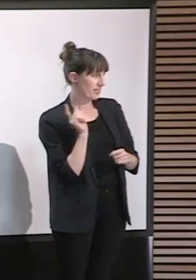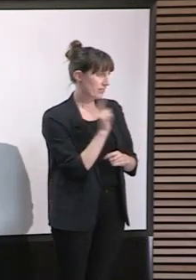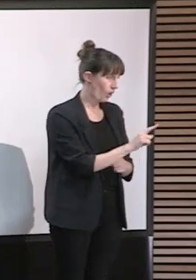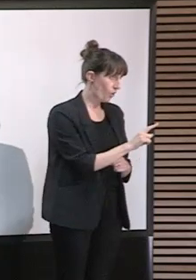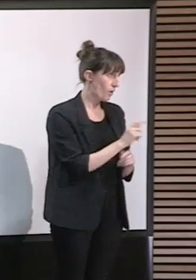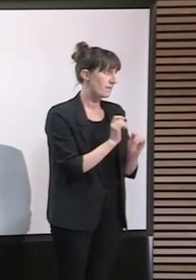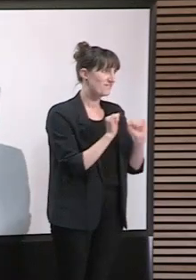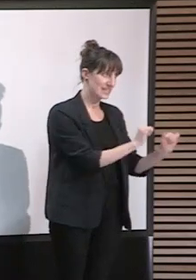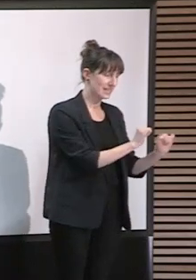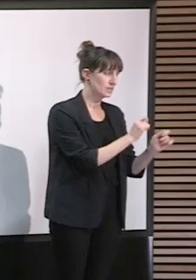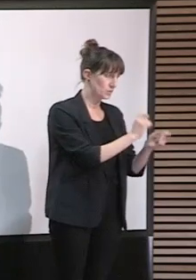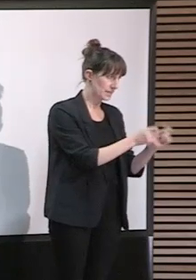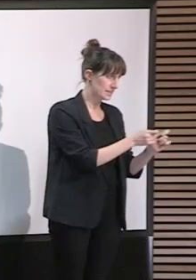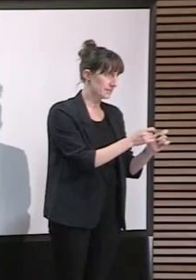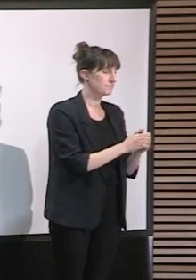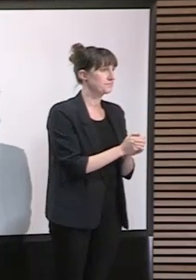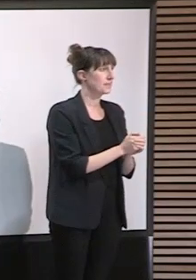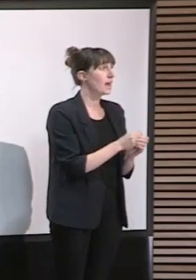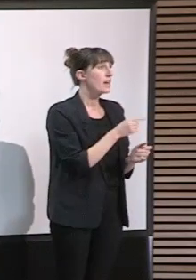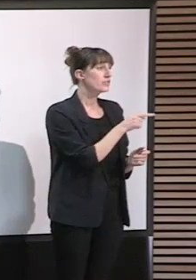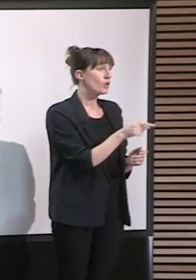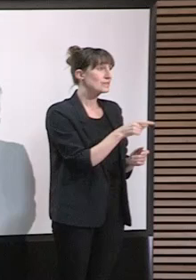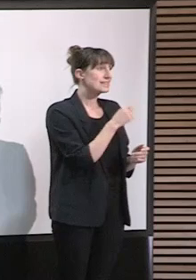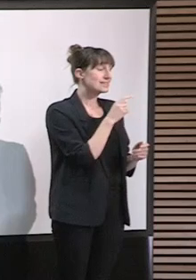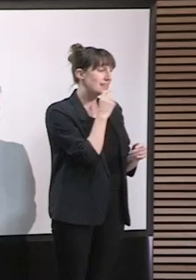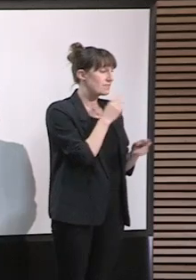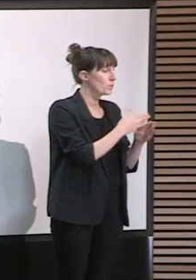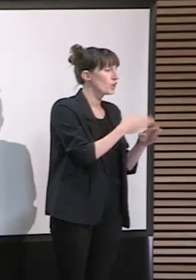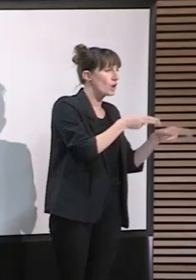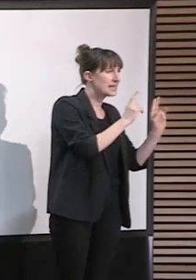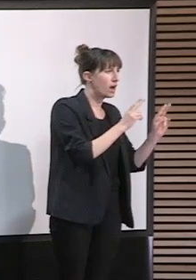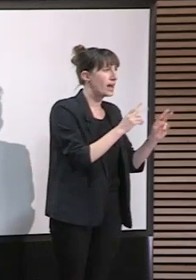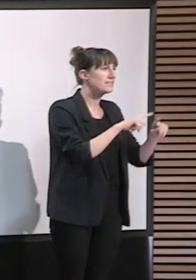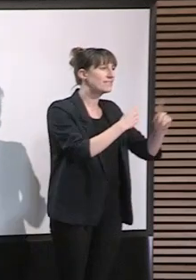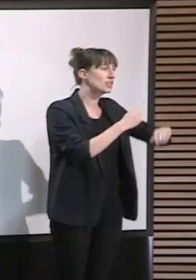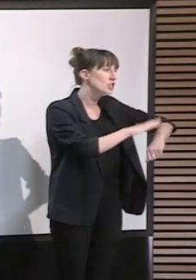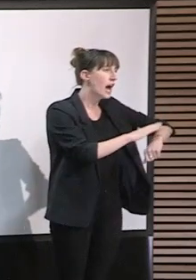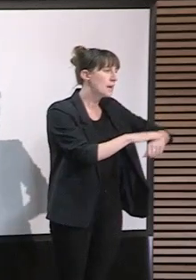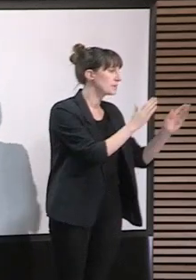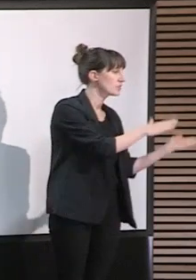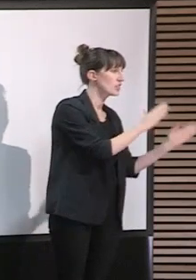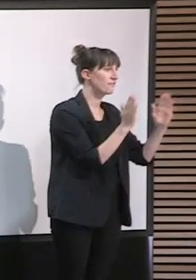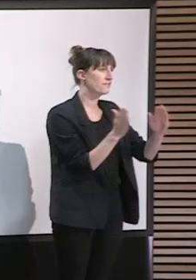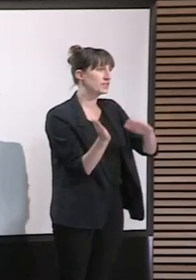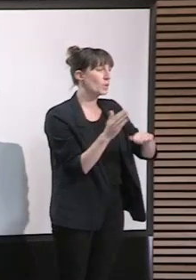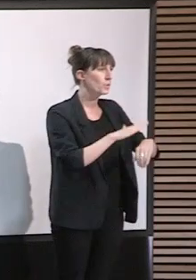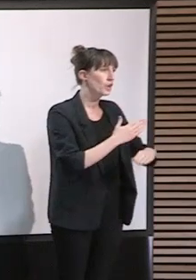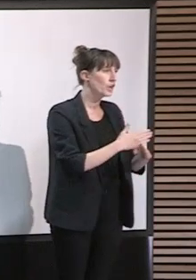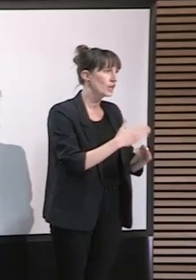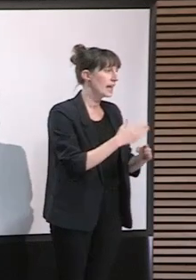there's a process of making sure that the staff from a range of different workforces who work shifts and some of